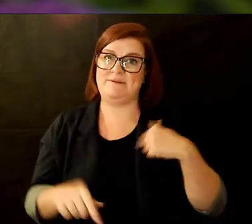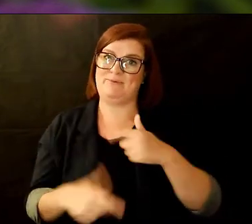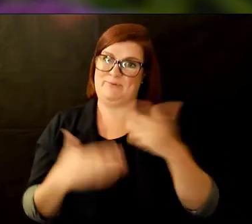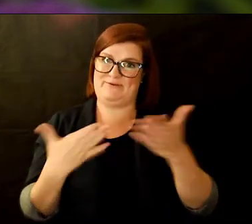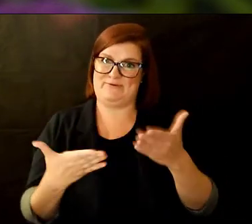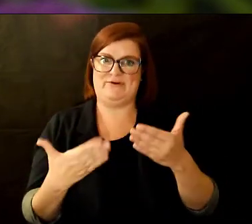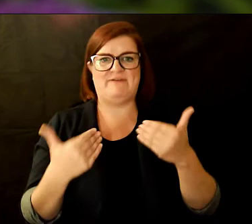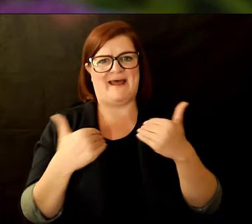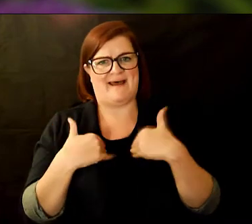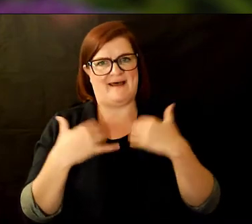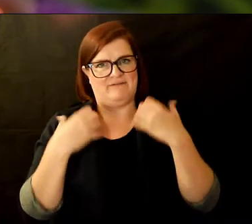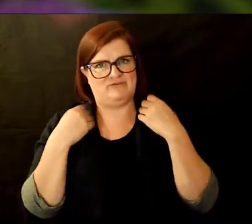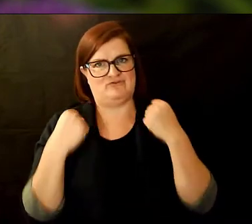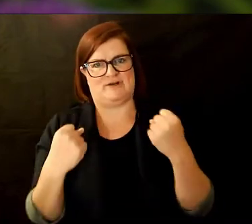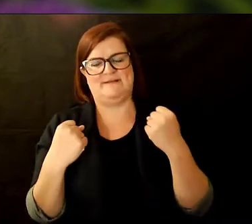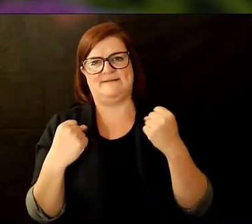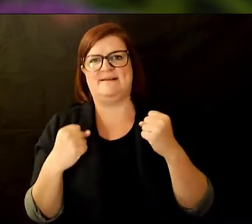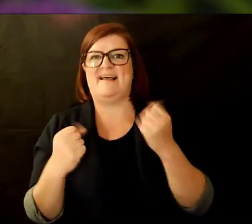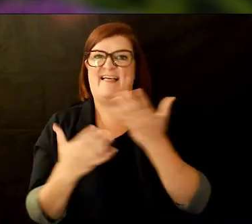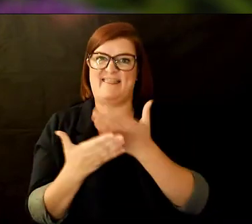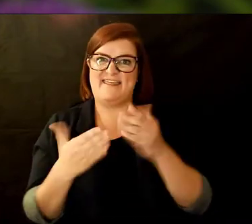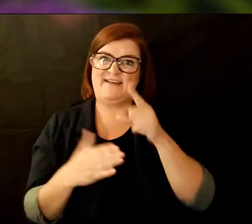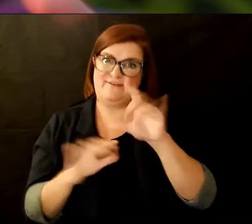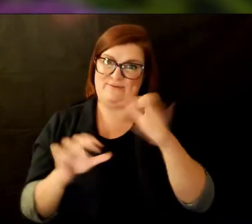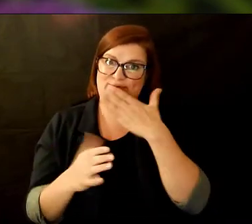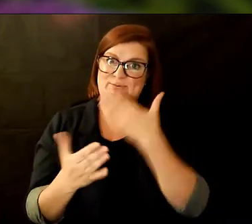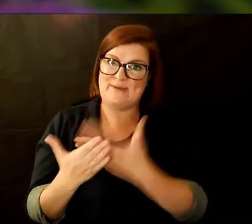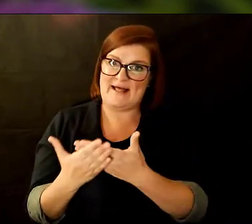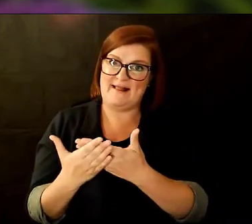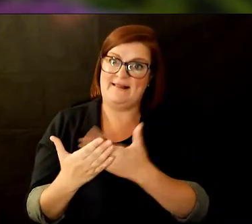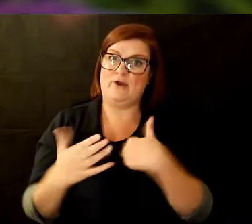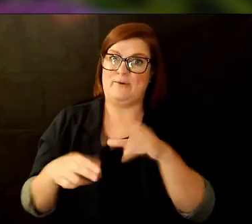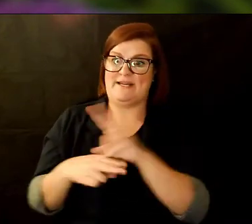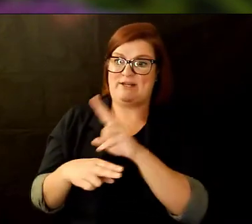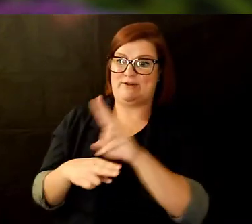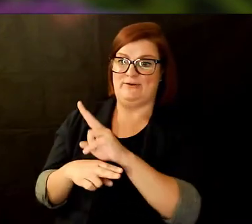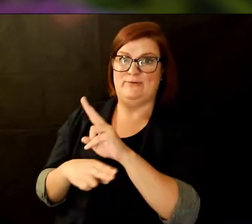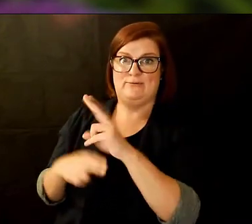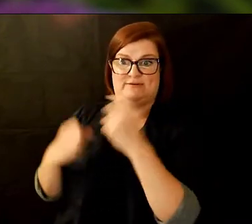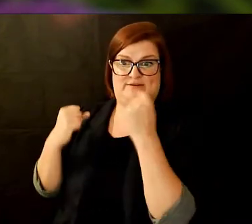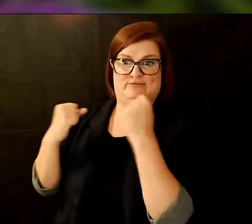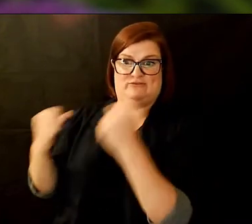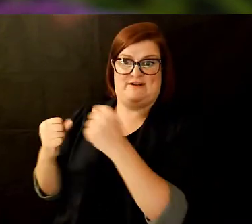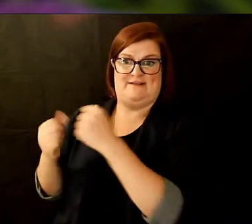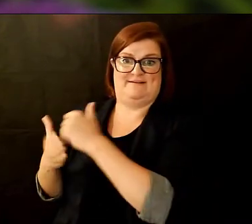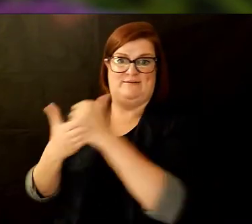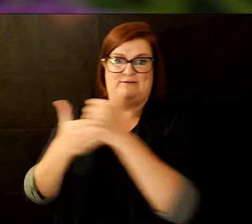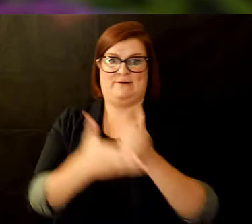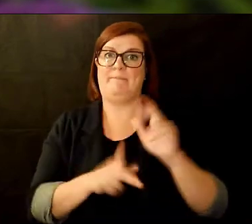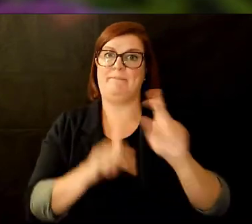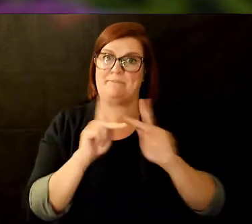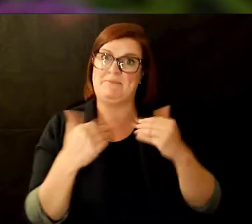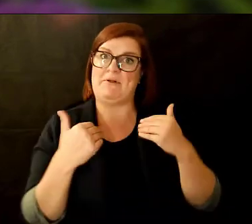have strengths, things you do well. We leverage those strengths to help people have the life